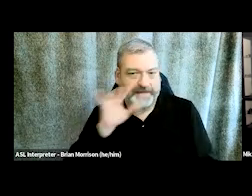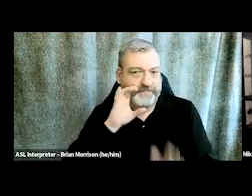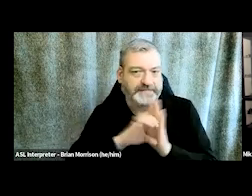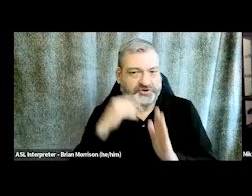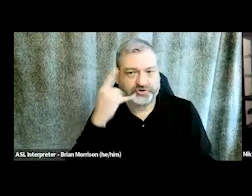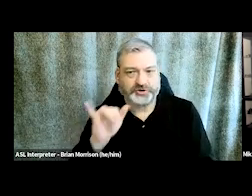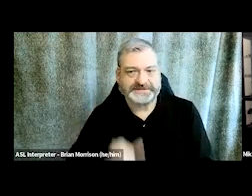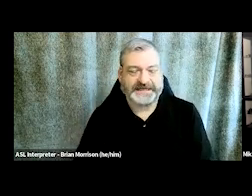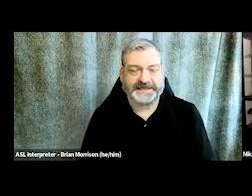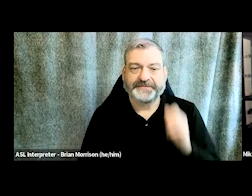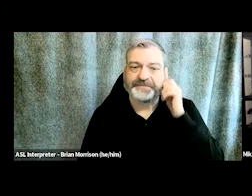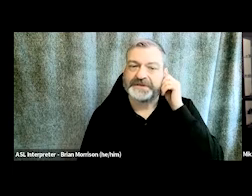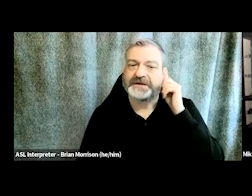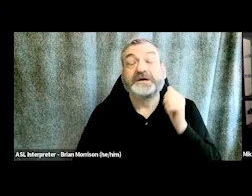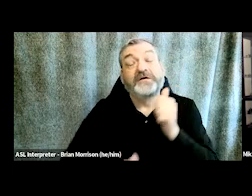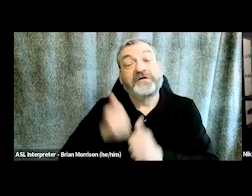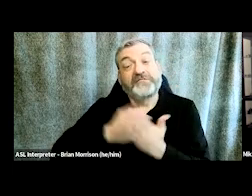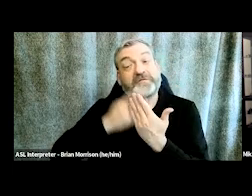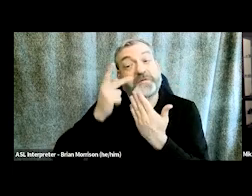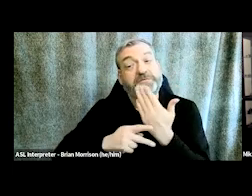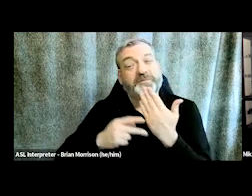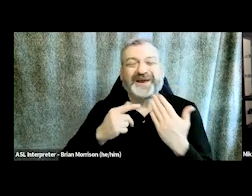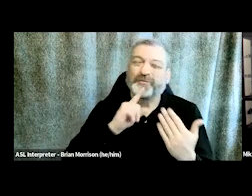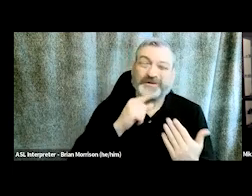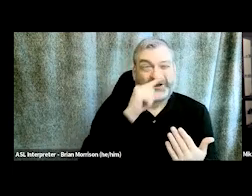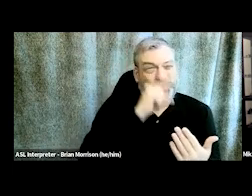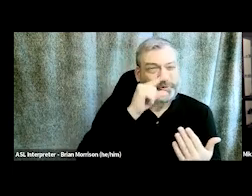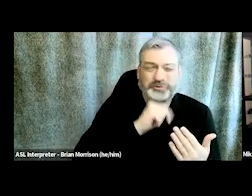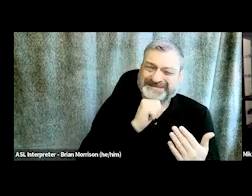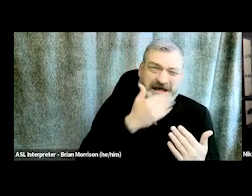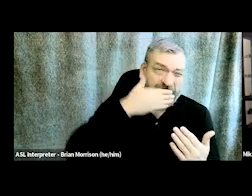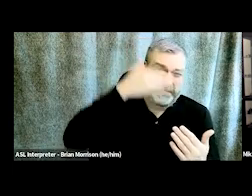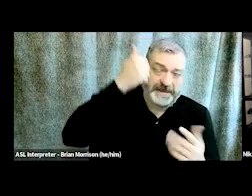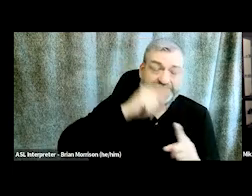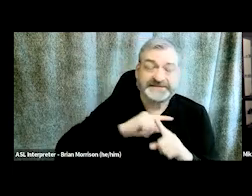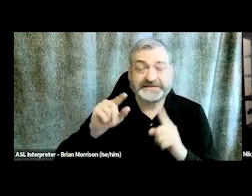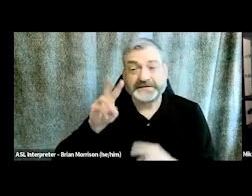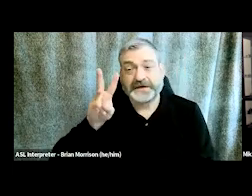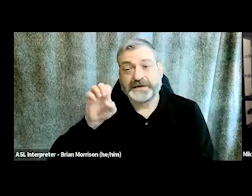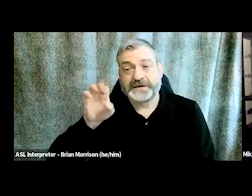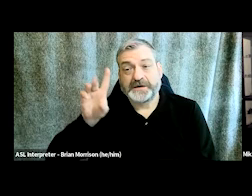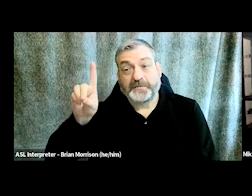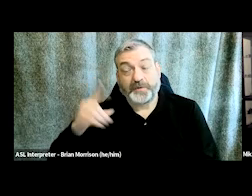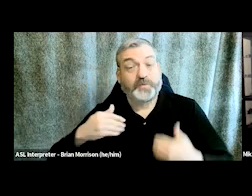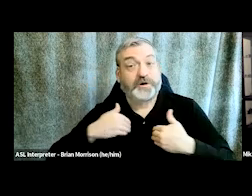about this, although they do have some new features. But word has. An excellent accessibility checker,